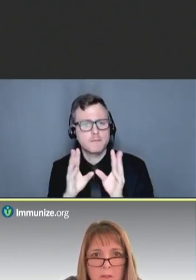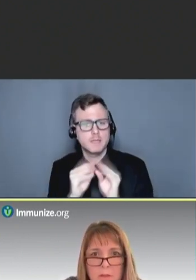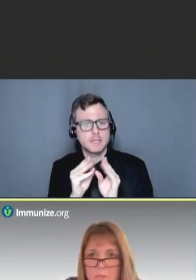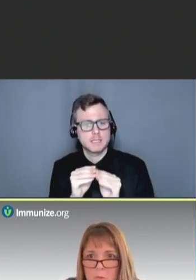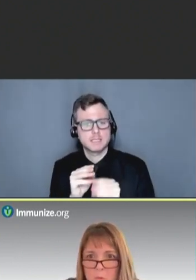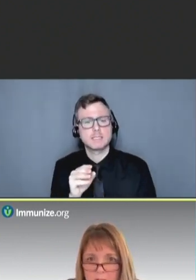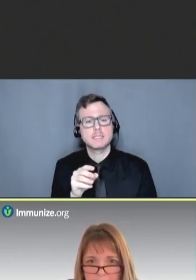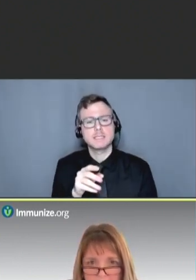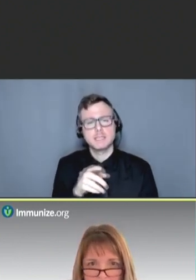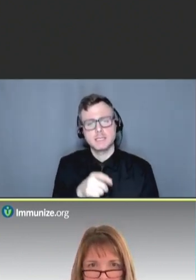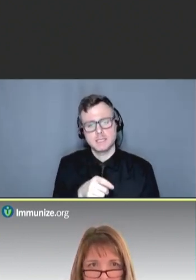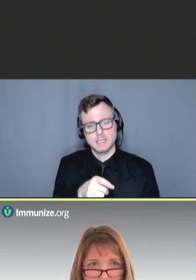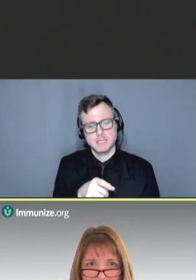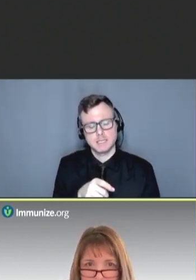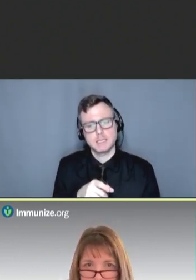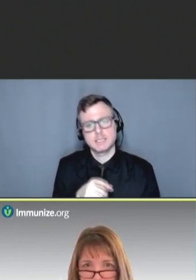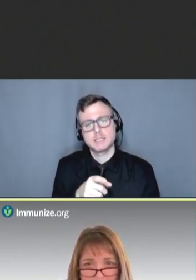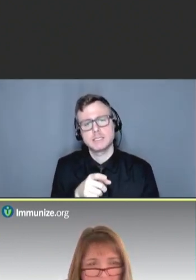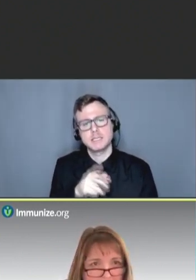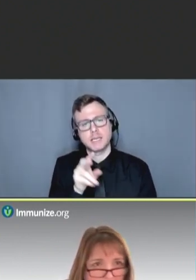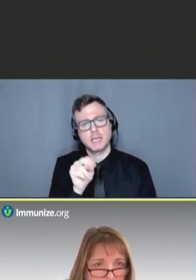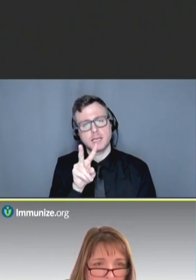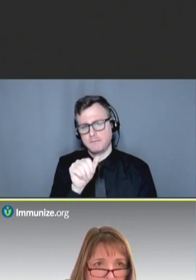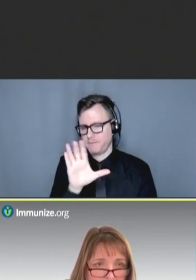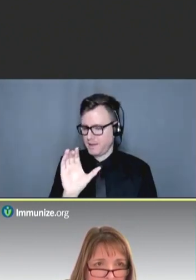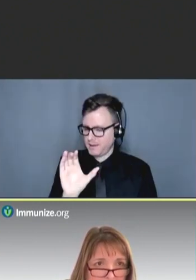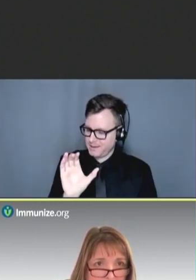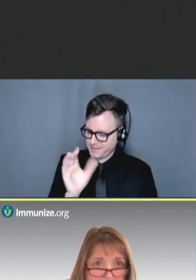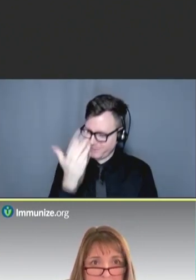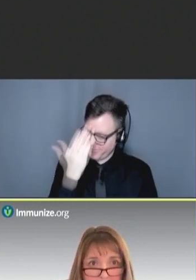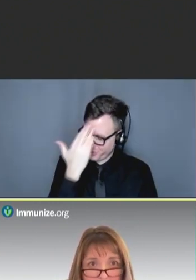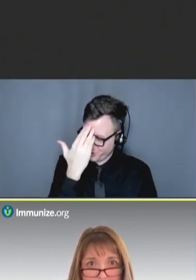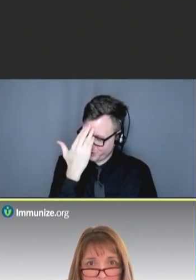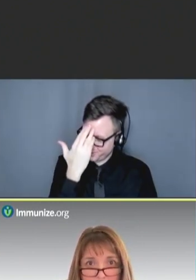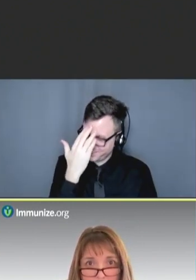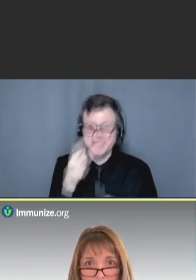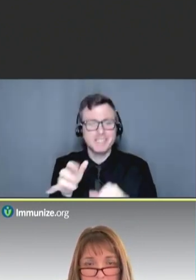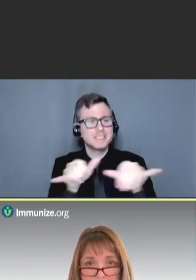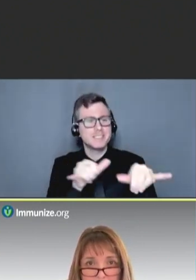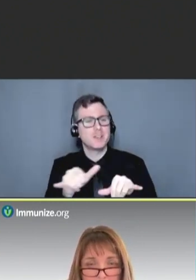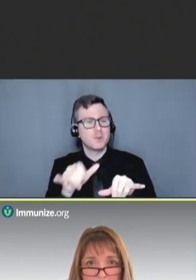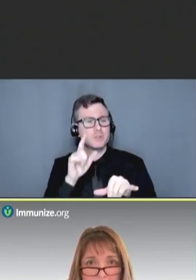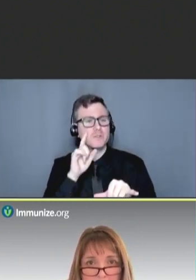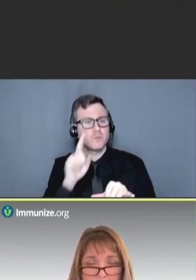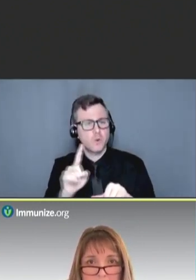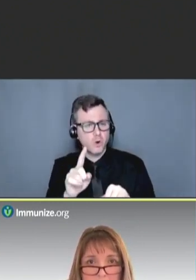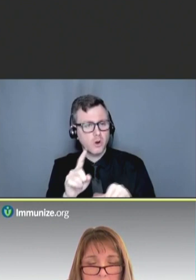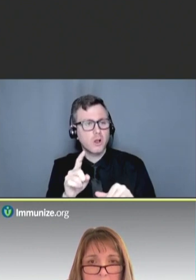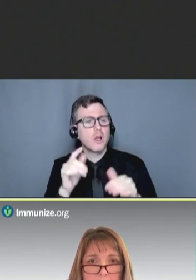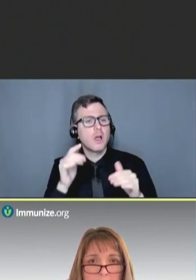One of those is one that NVAC is very familiar with is the Standards for Adult Immunization Practice.